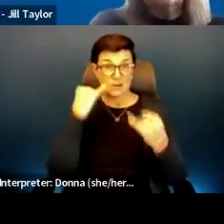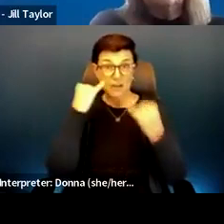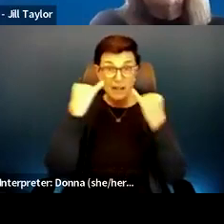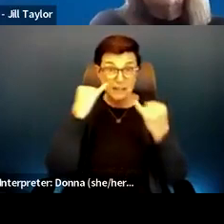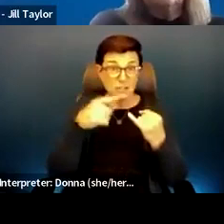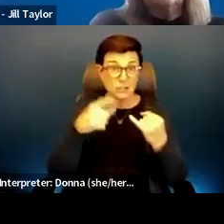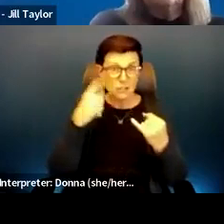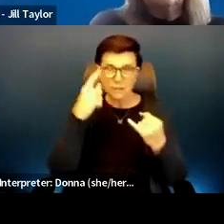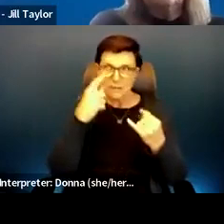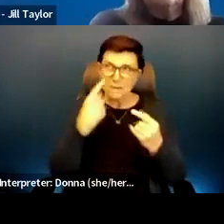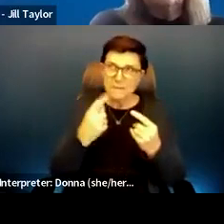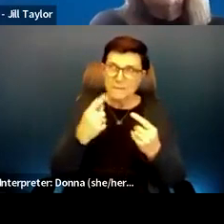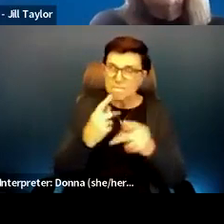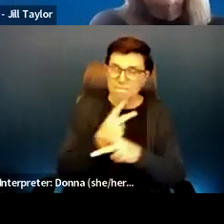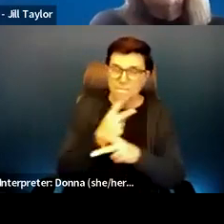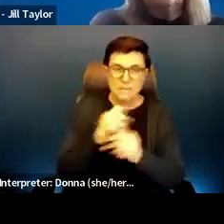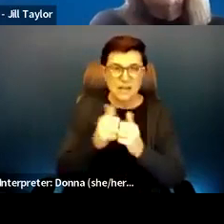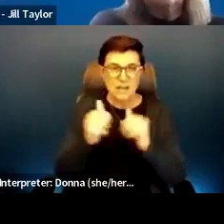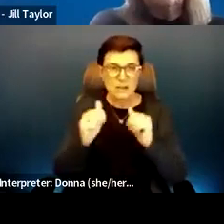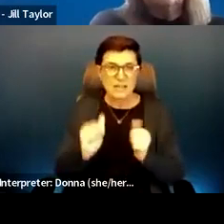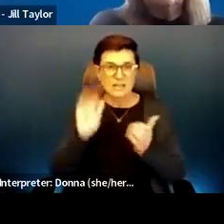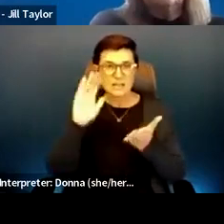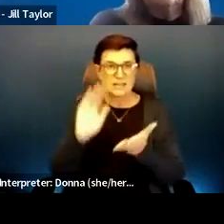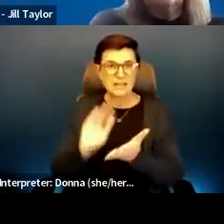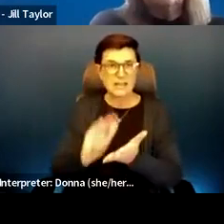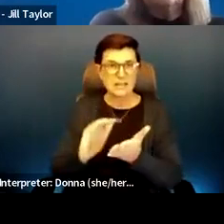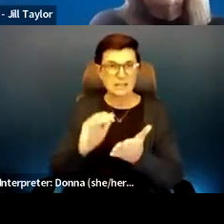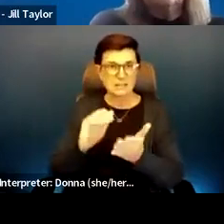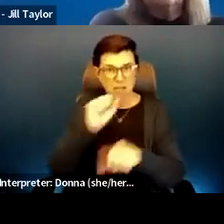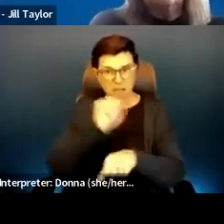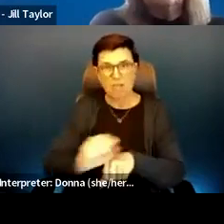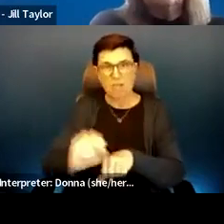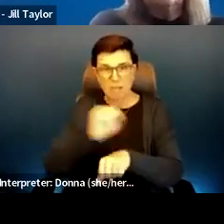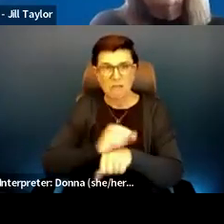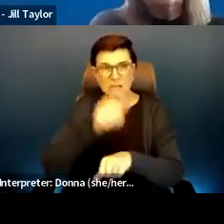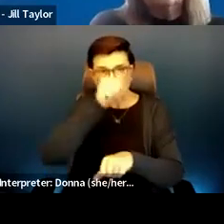you know, for more general levels of relationships.